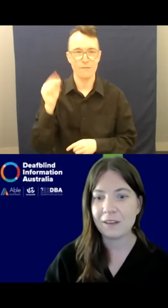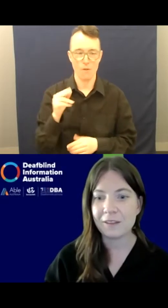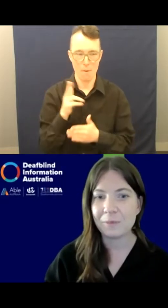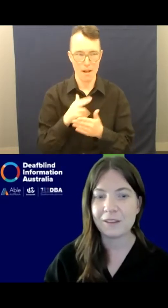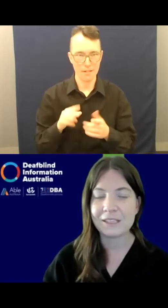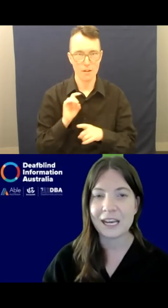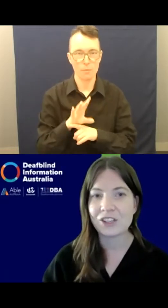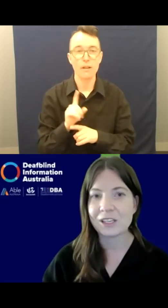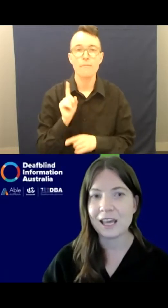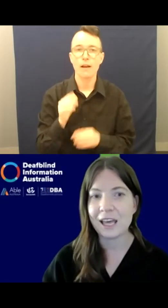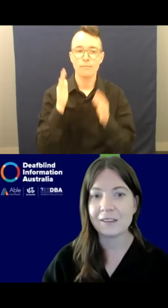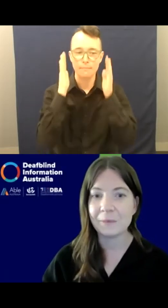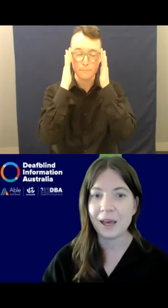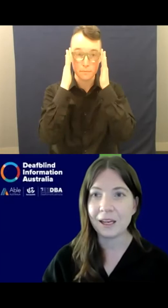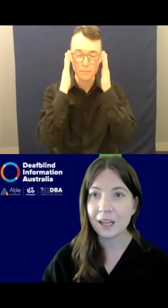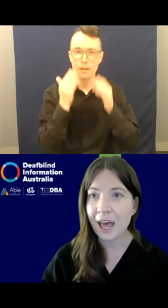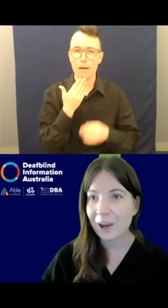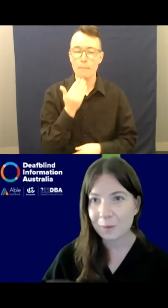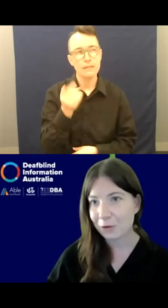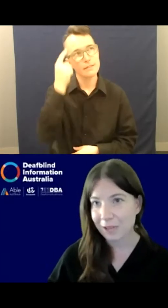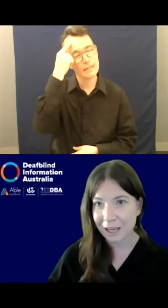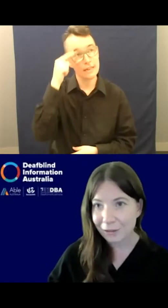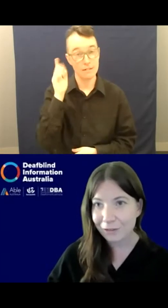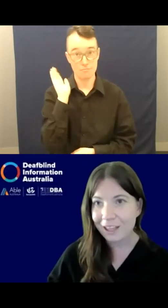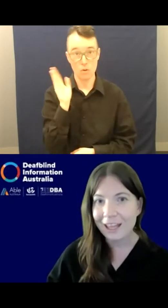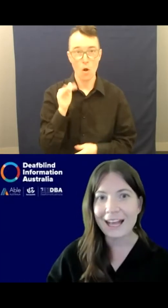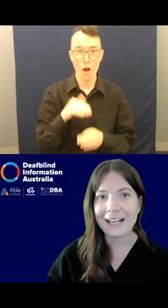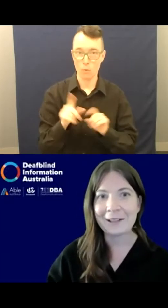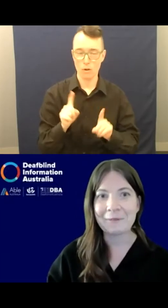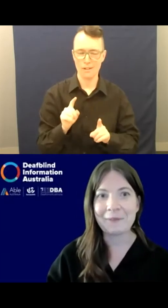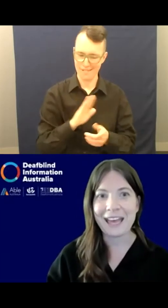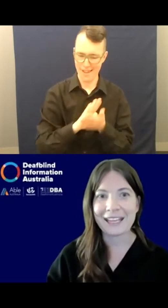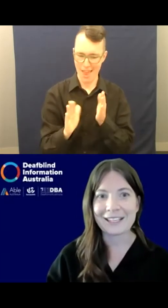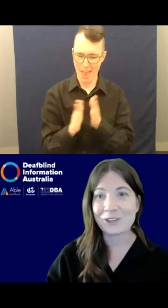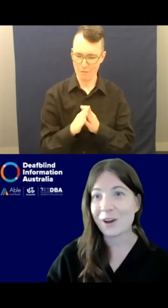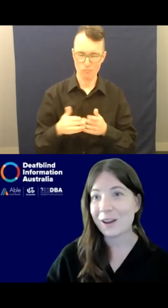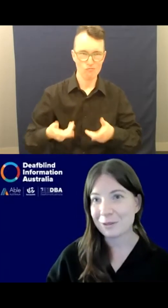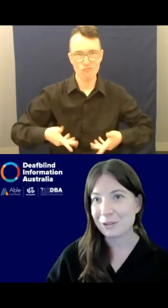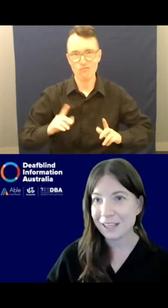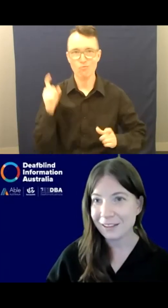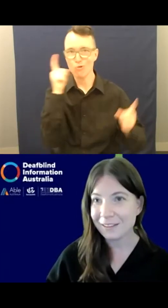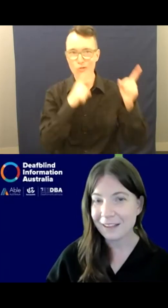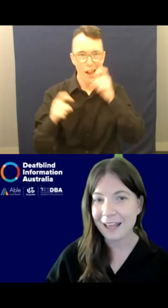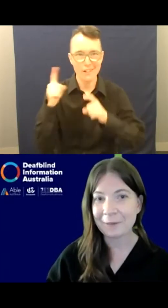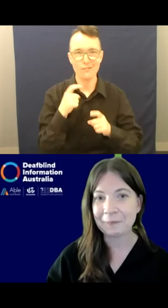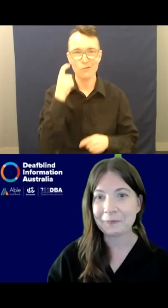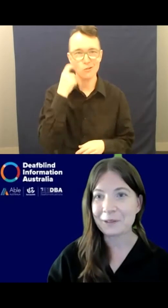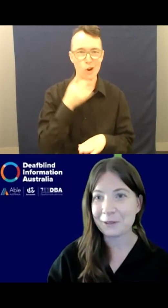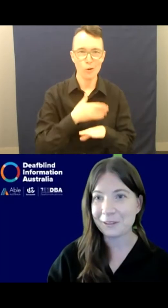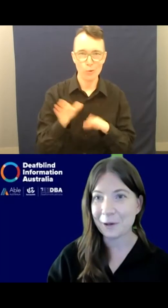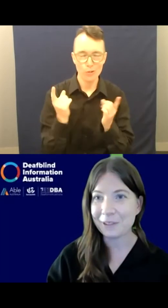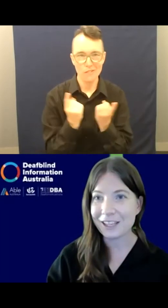a presentation that is about how to be creative, and try some new things with this population.